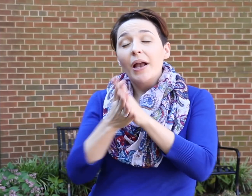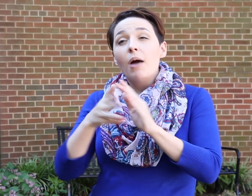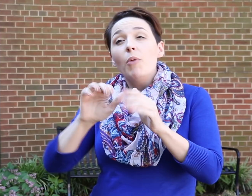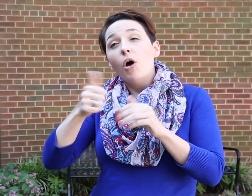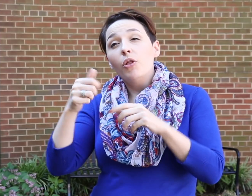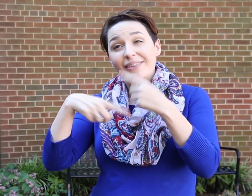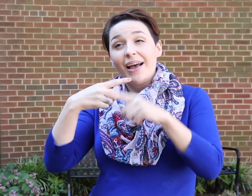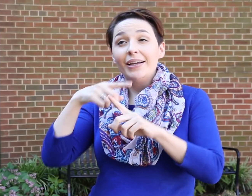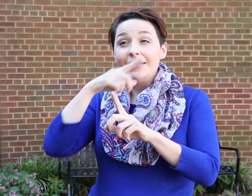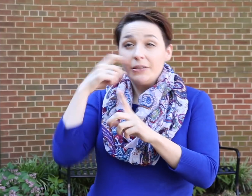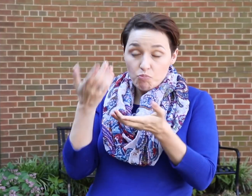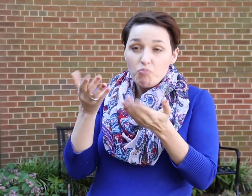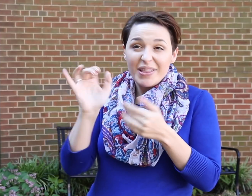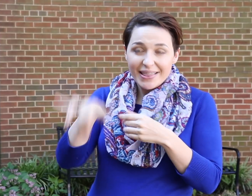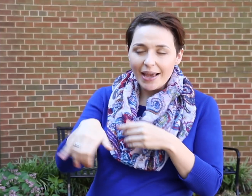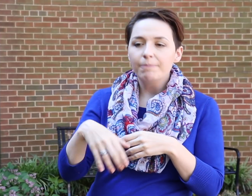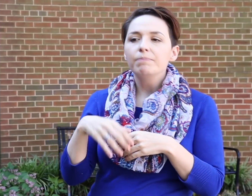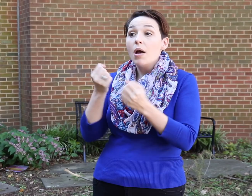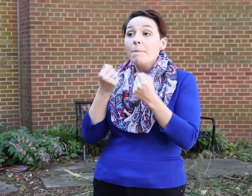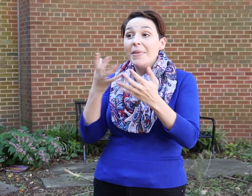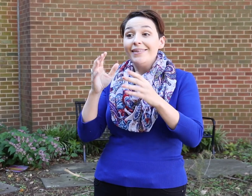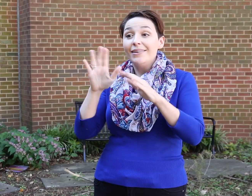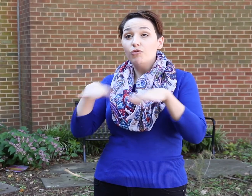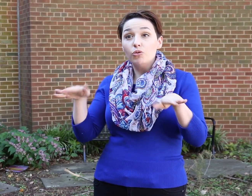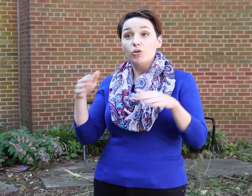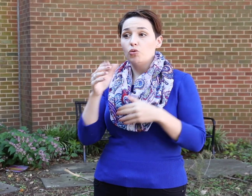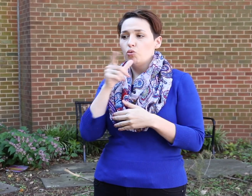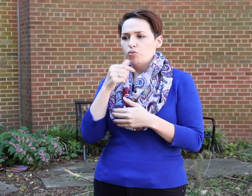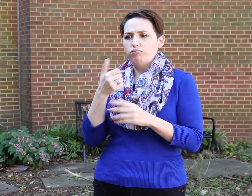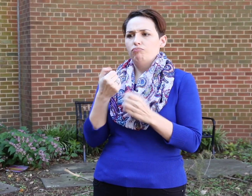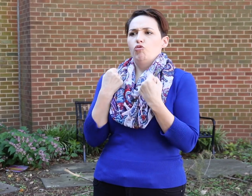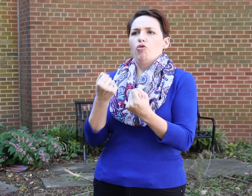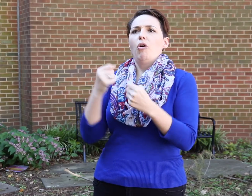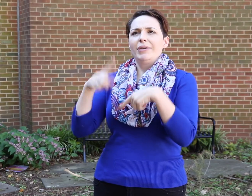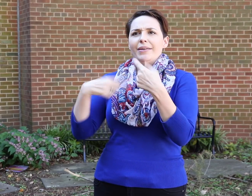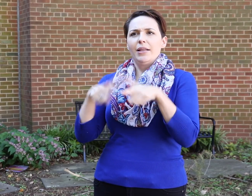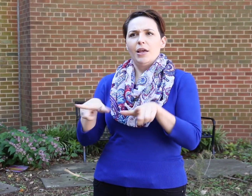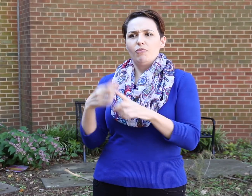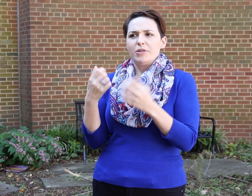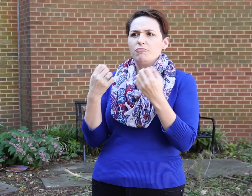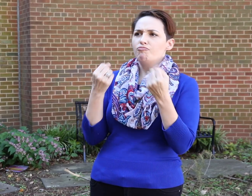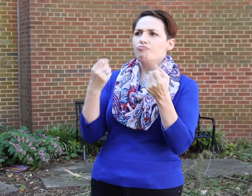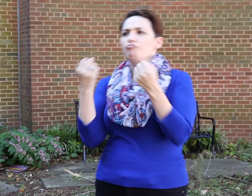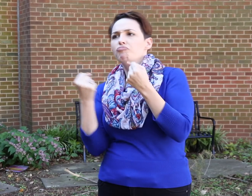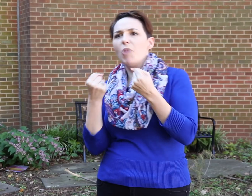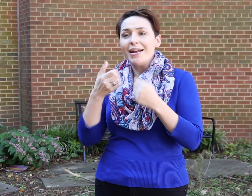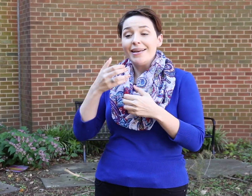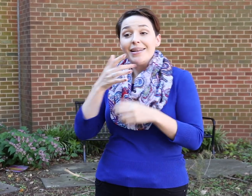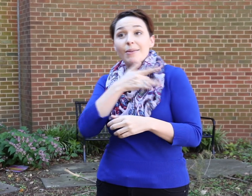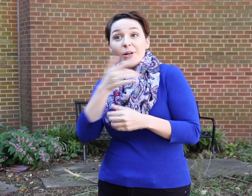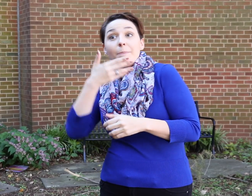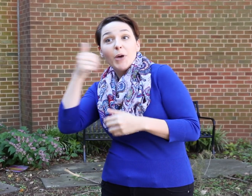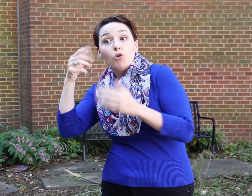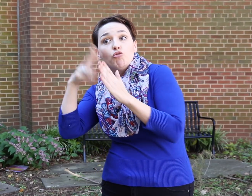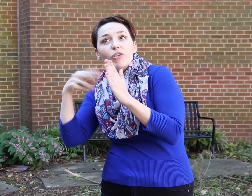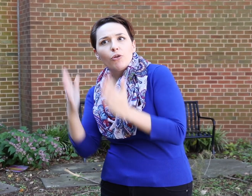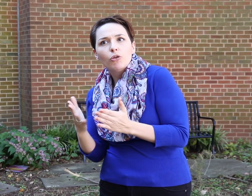to make it another sign, “ugly.” Many children who have strong sign language skills are typically better readers.